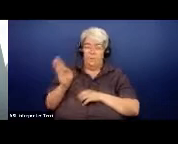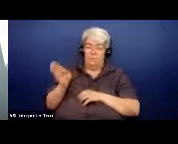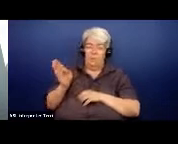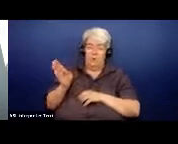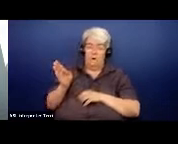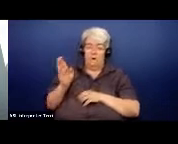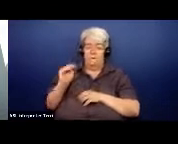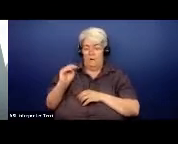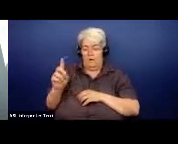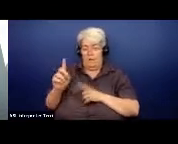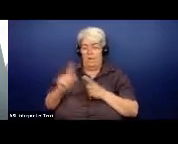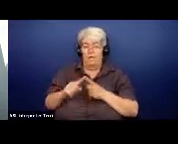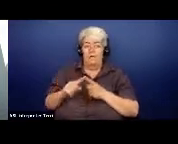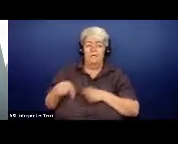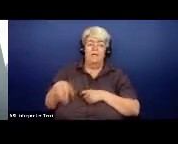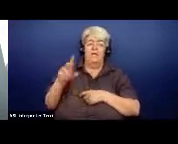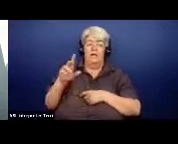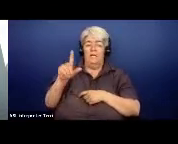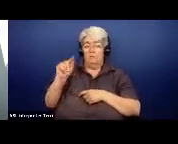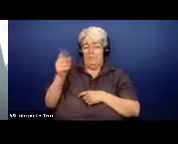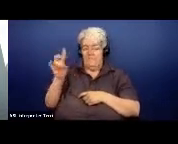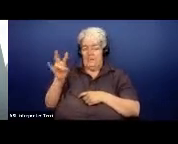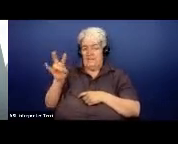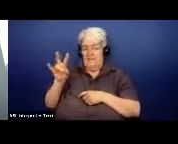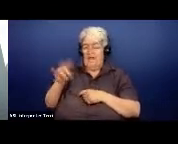consent decree in 2017. Where we